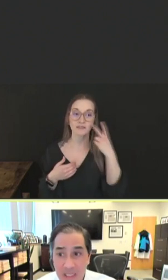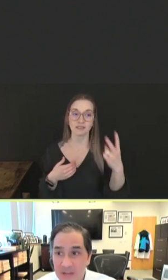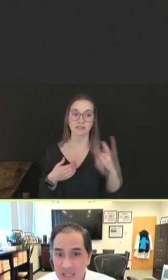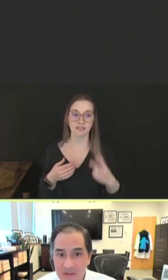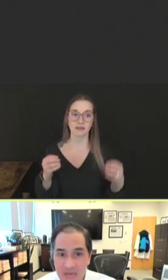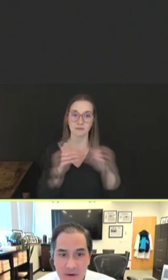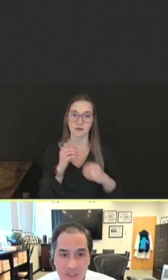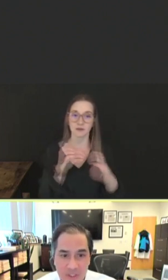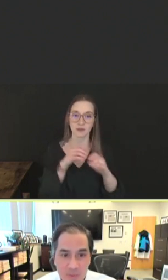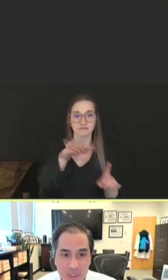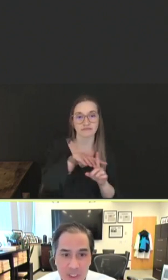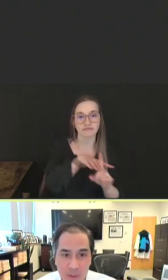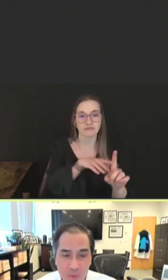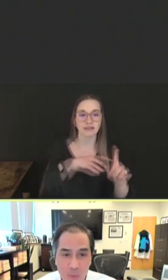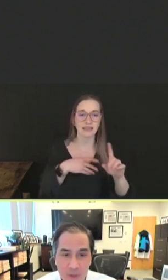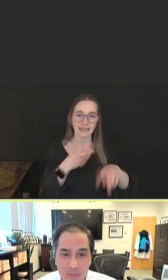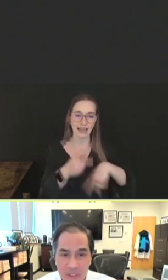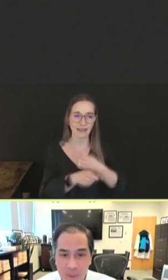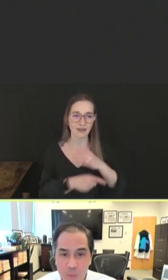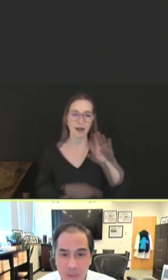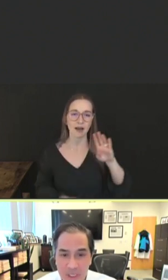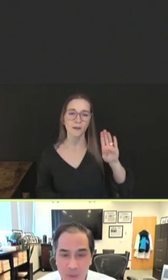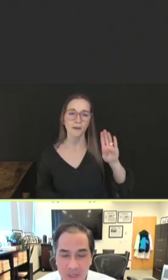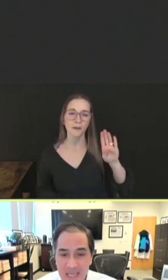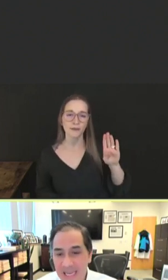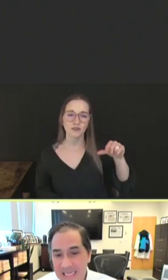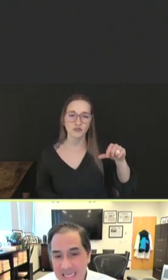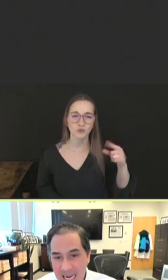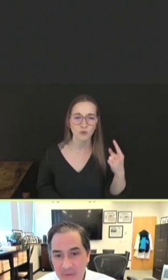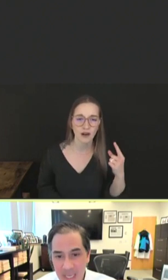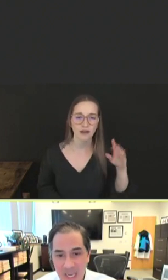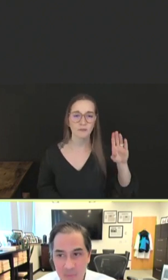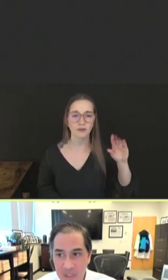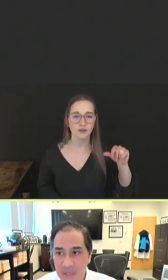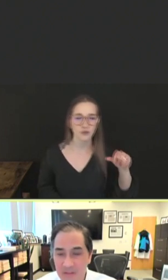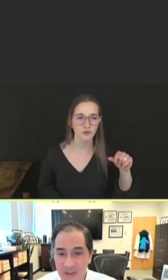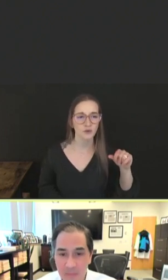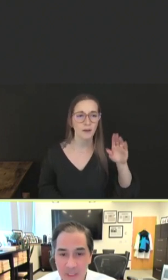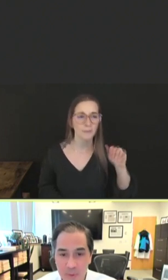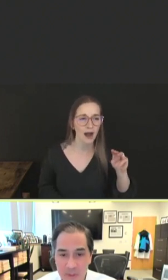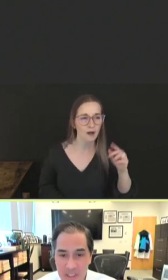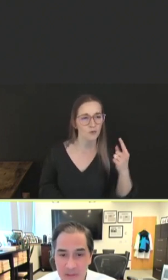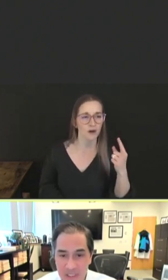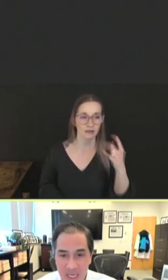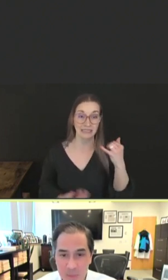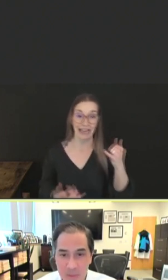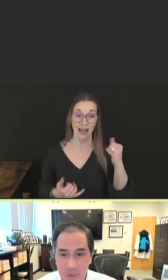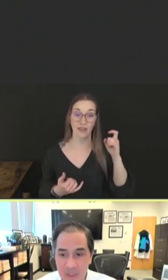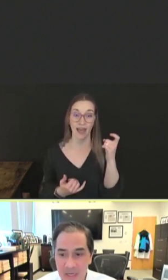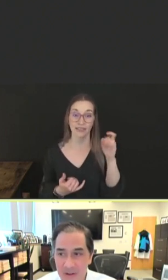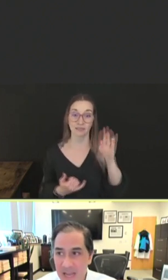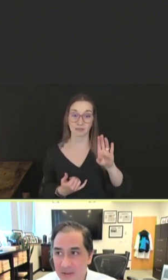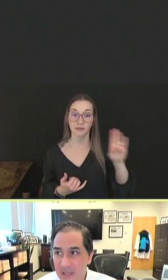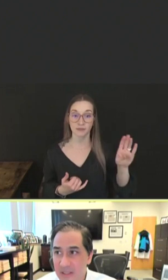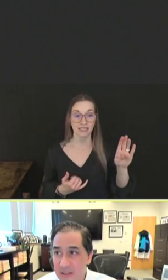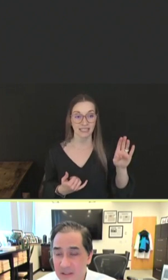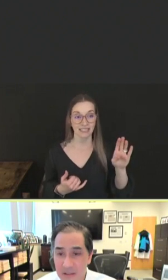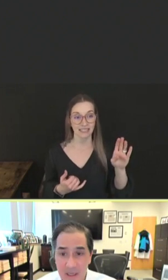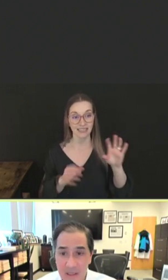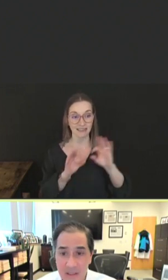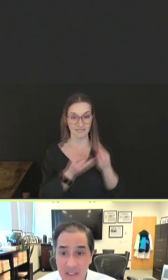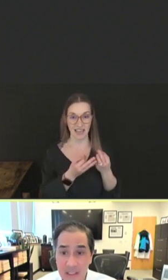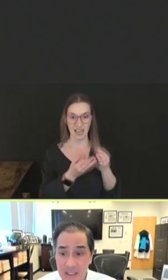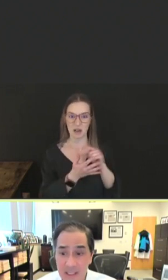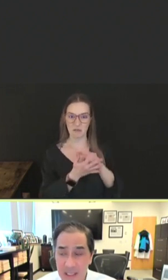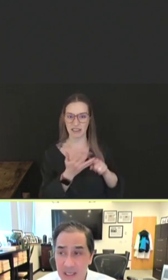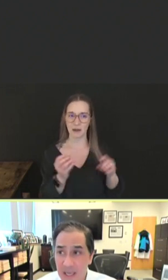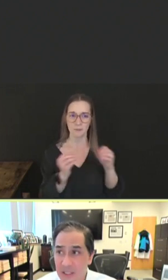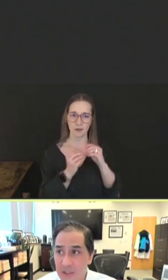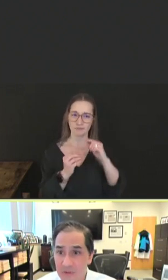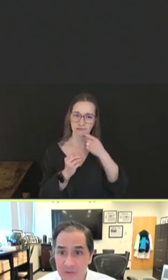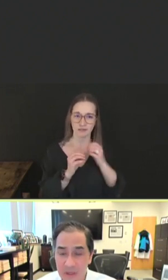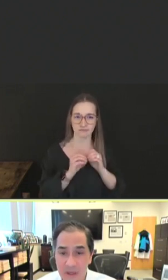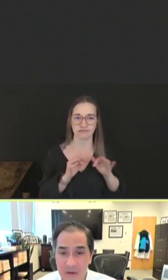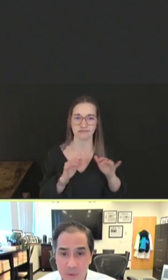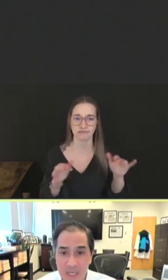evasive viruses, BQ1.1, and now the XBB family, particularly XBB1.5. This is CDC data as of a few